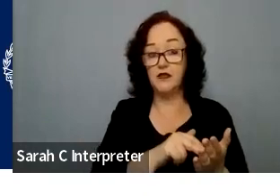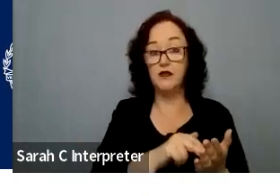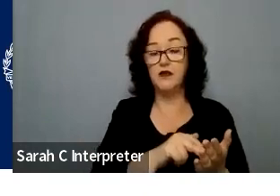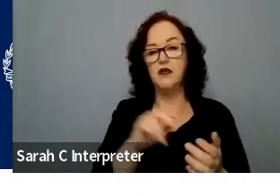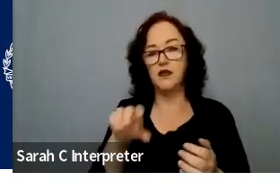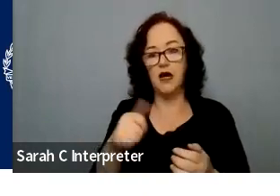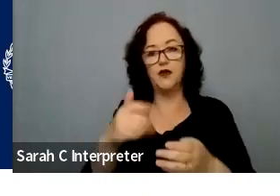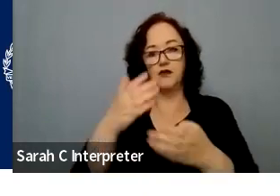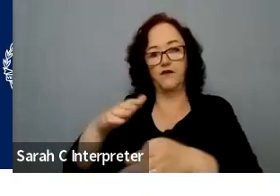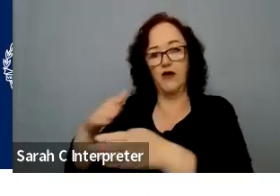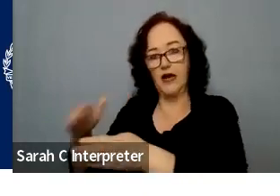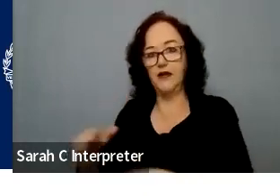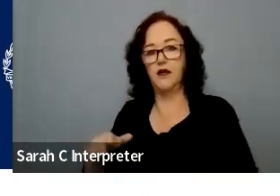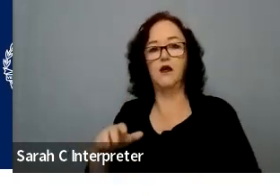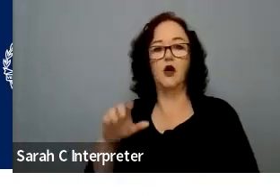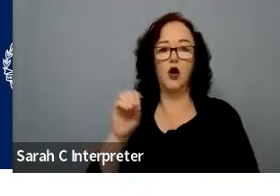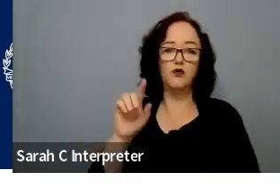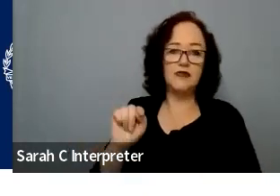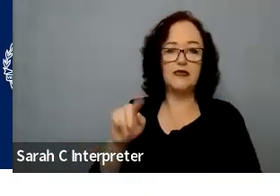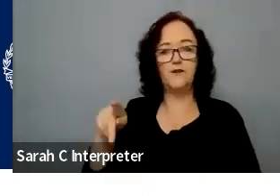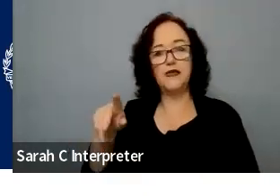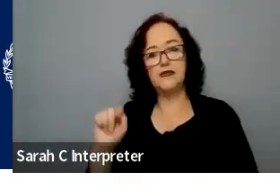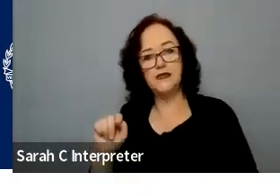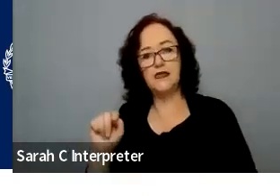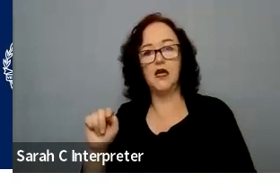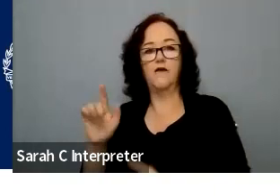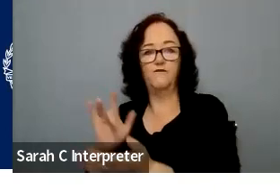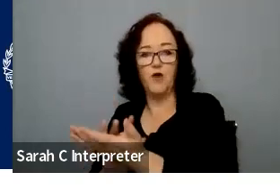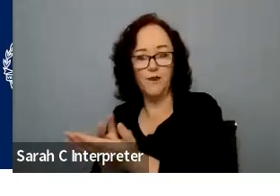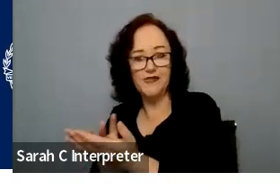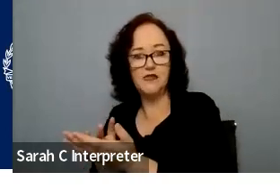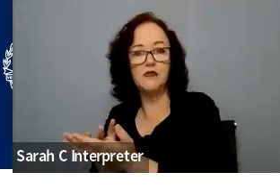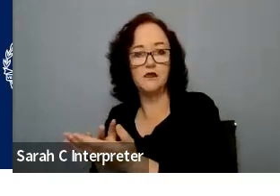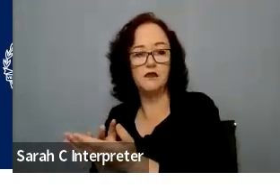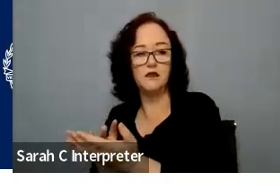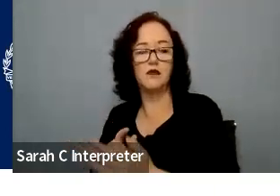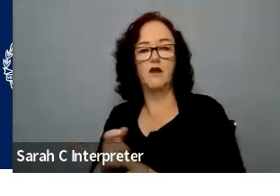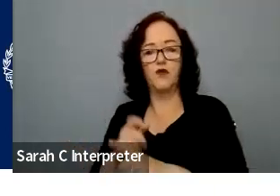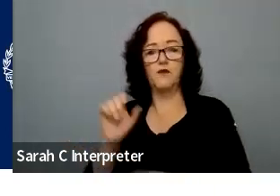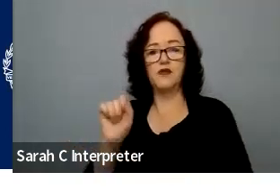PT and Pharmacy students from Saint Joseph's University the students also completed a few